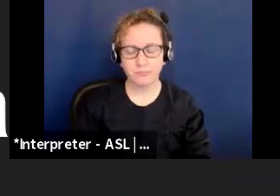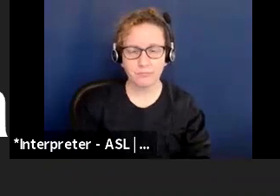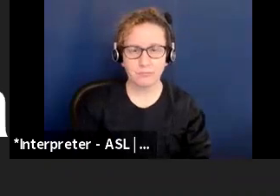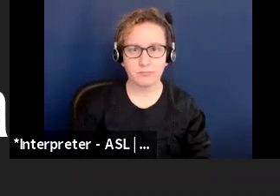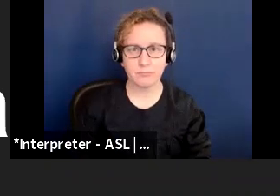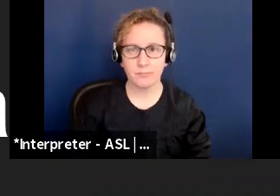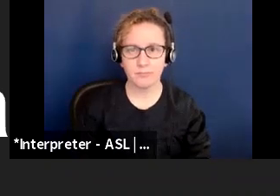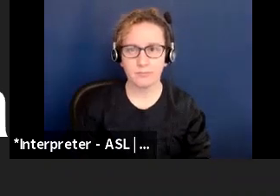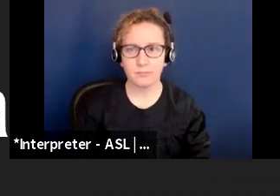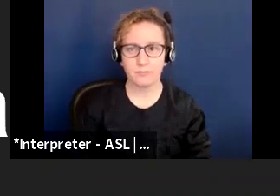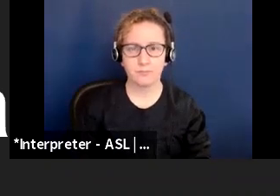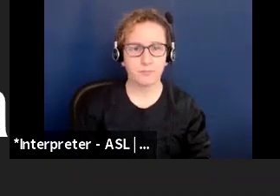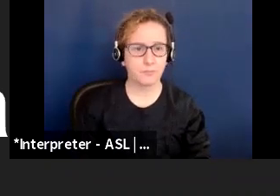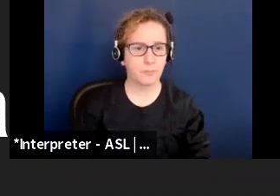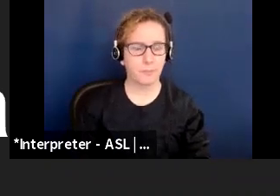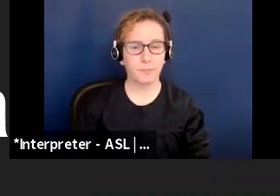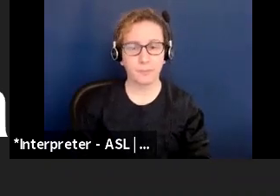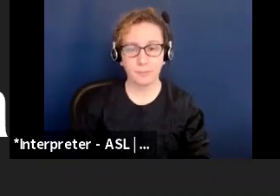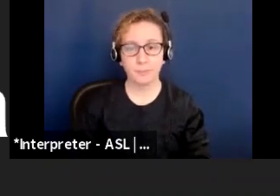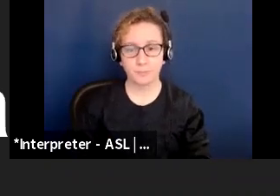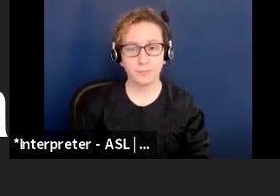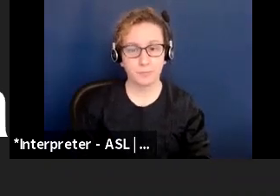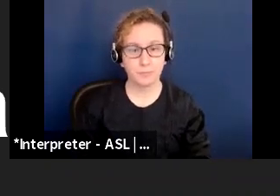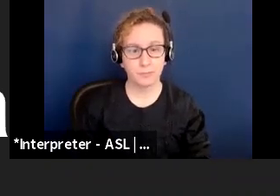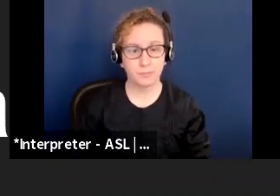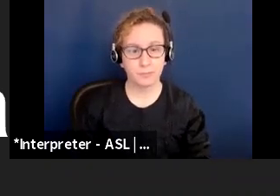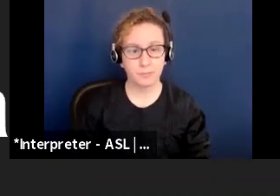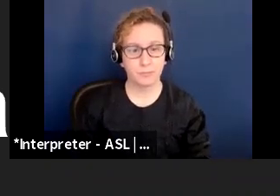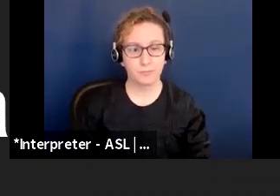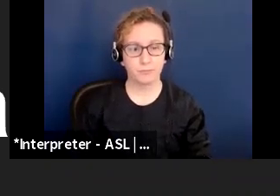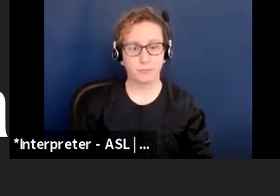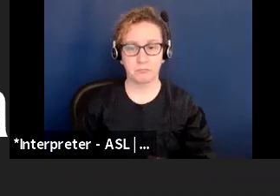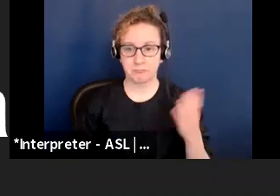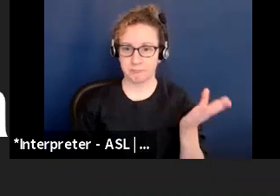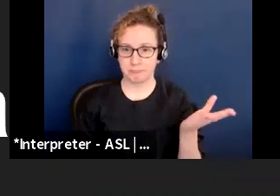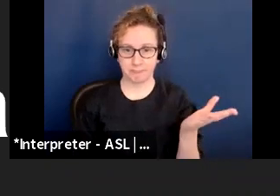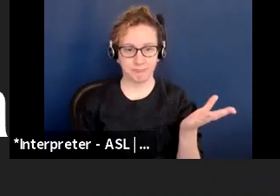of their screen. You can select hide nonvideo participants from the drop down menu.